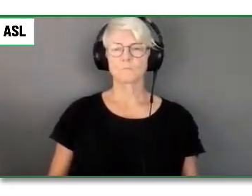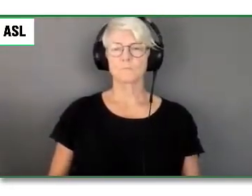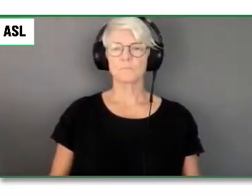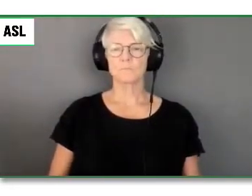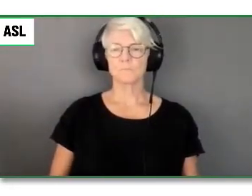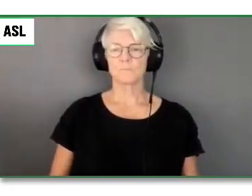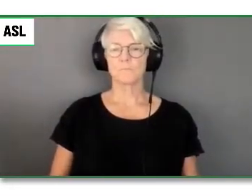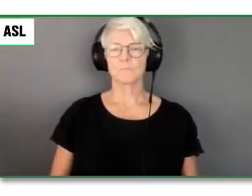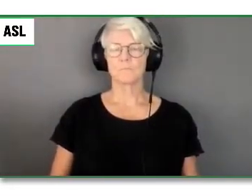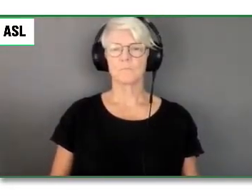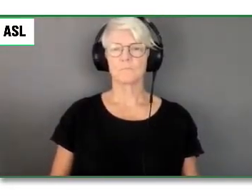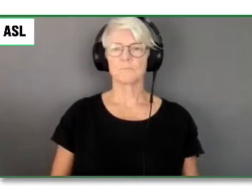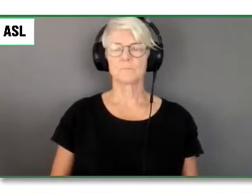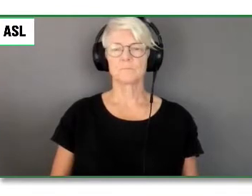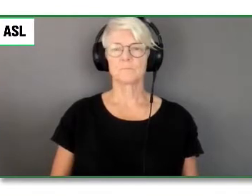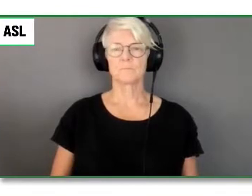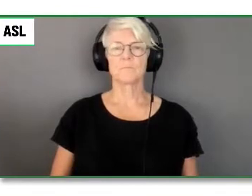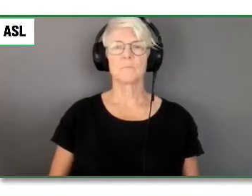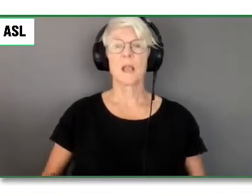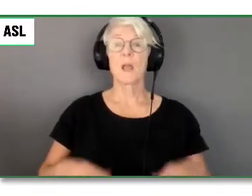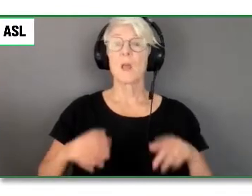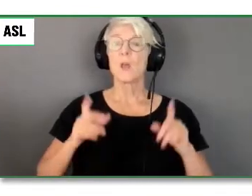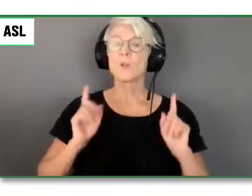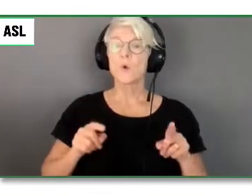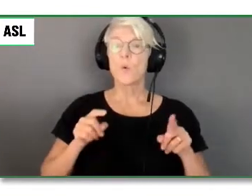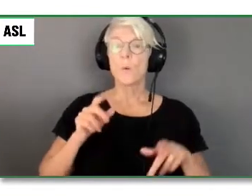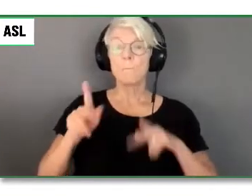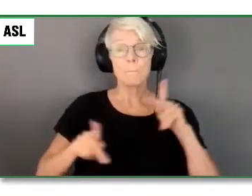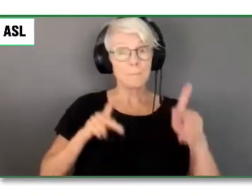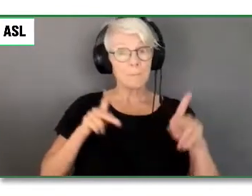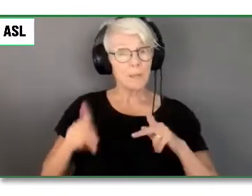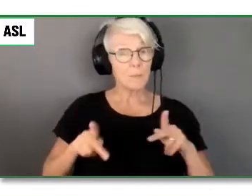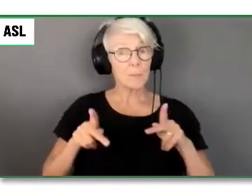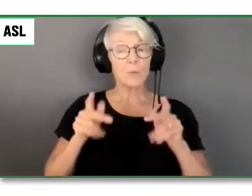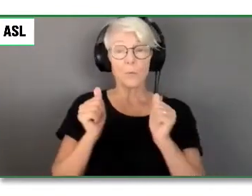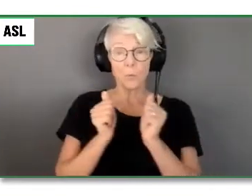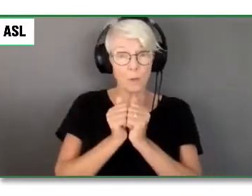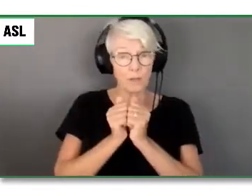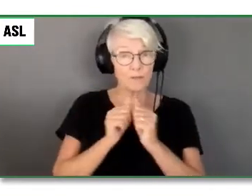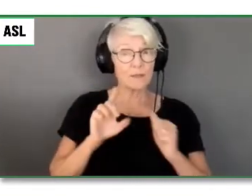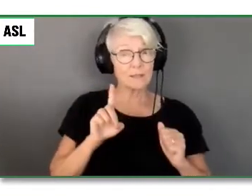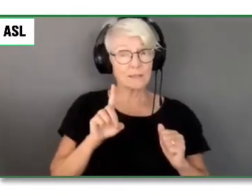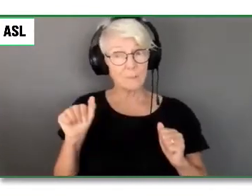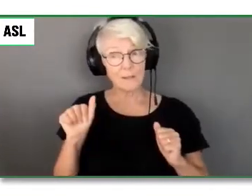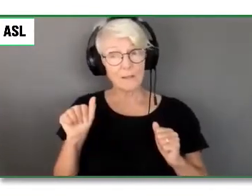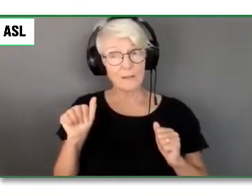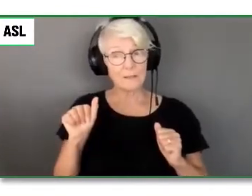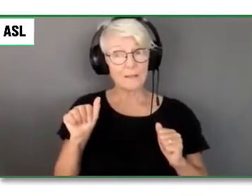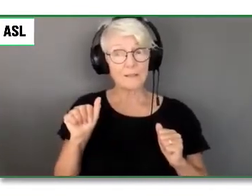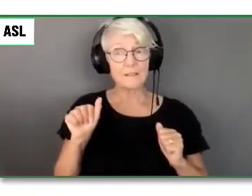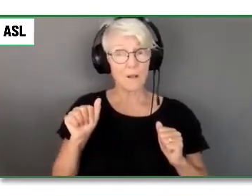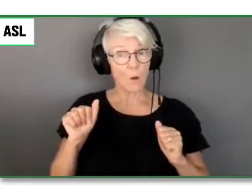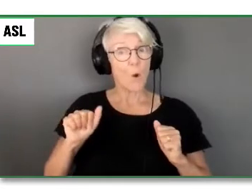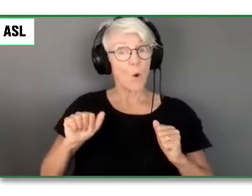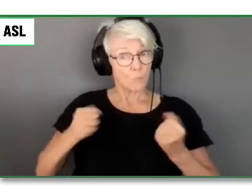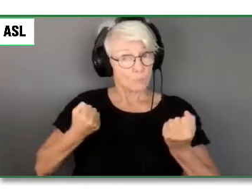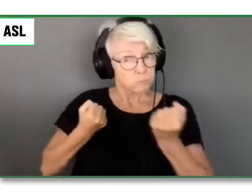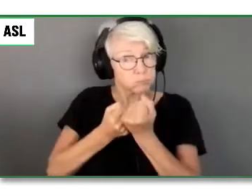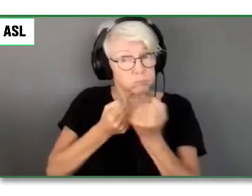When people with disabilities have the support they want and need they can do anything from hiking to kayaking and skiing.